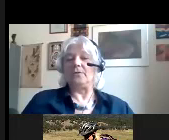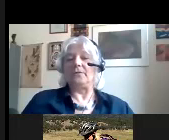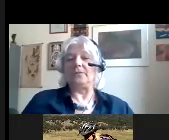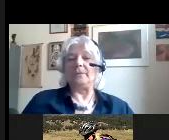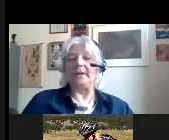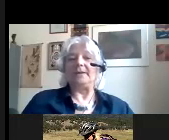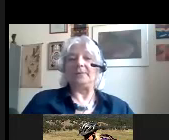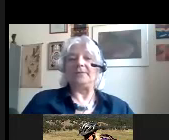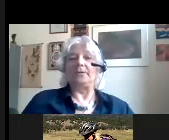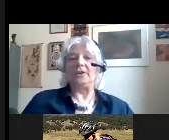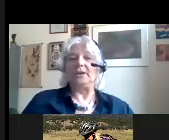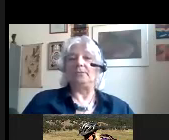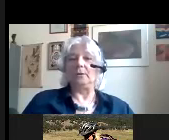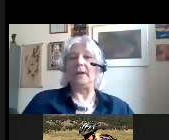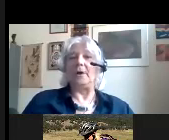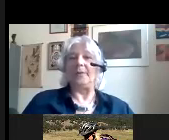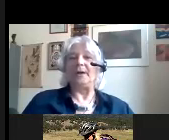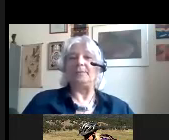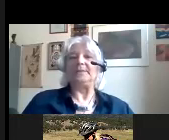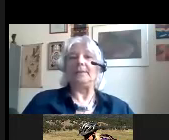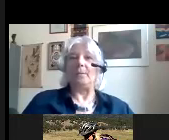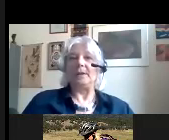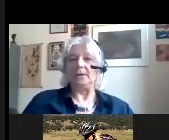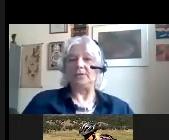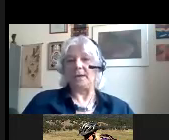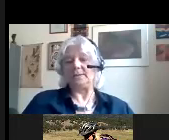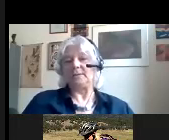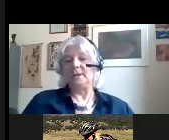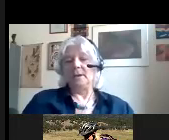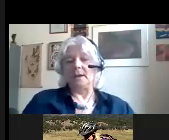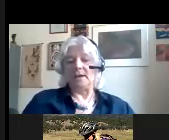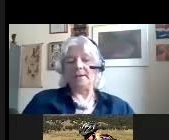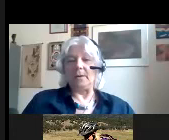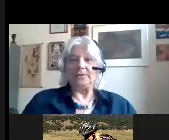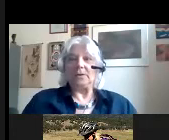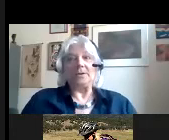three meetings before she could really open up and said, "Oh my gosh, yes." And I wasn't quite sure